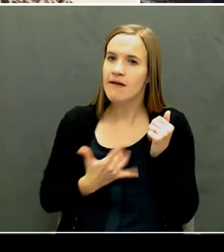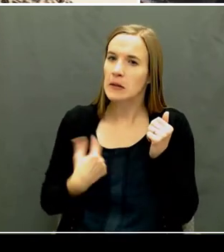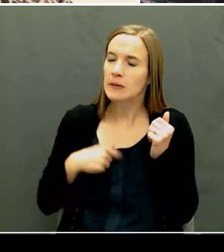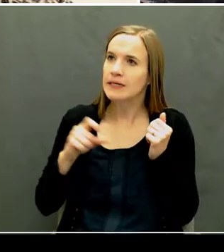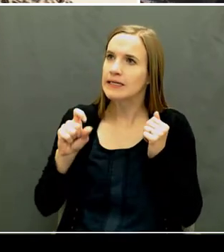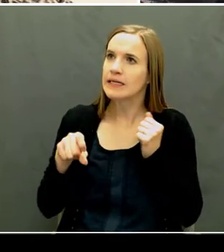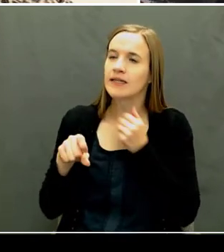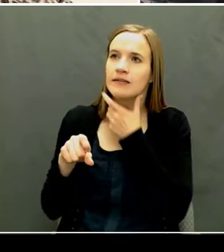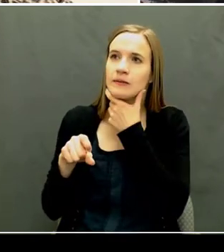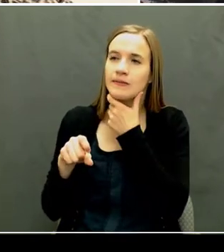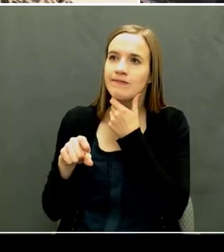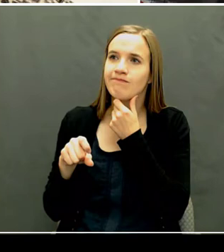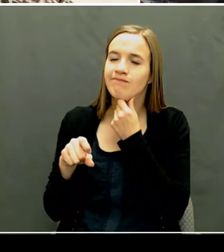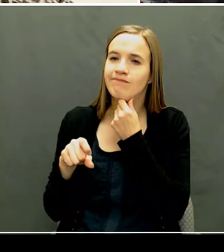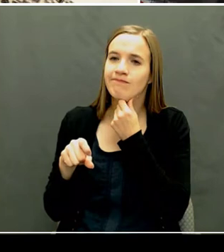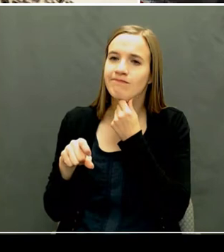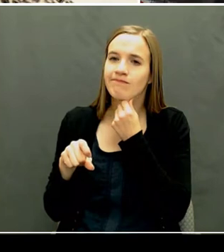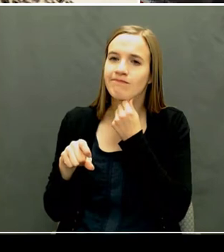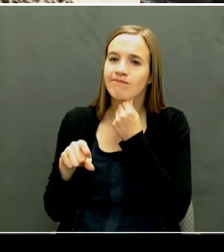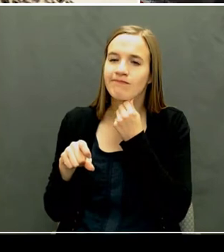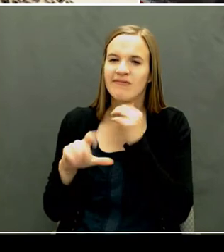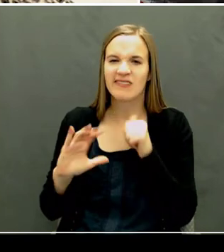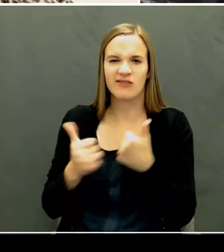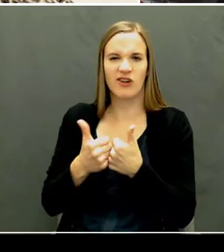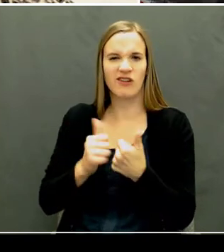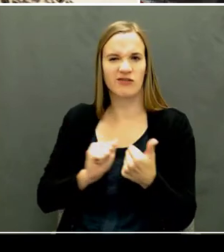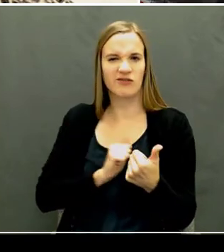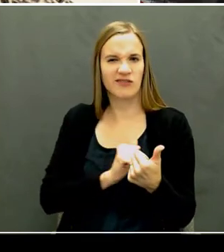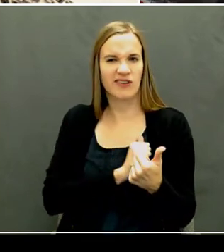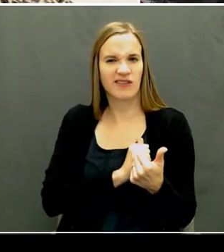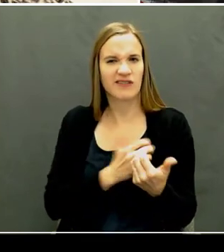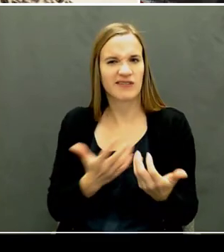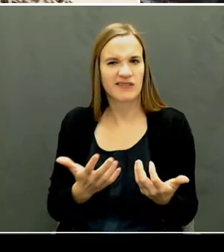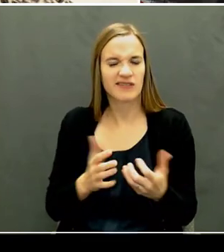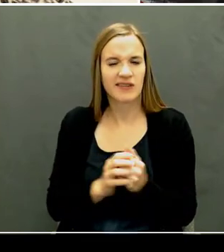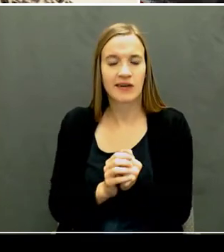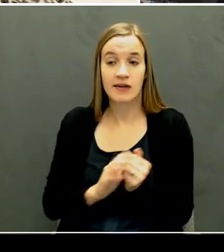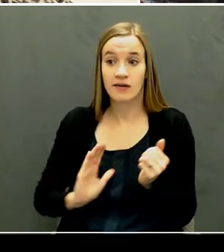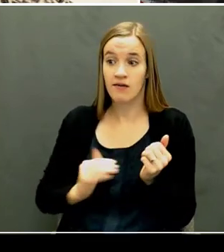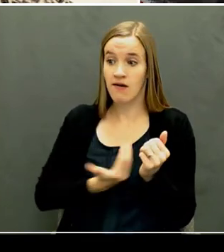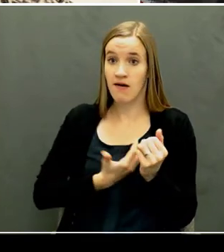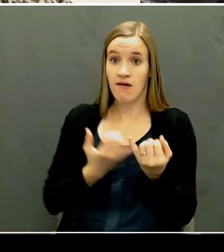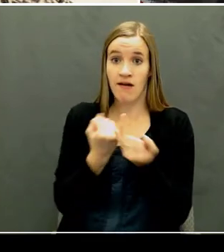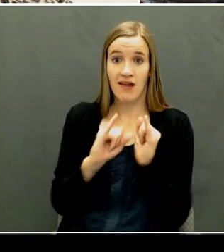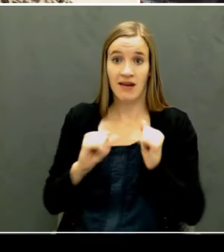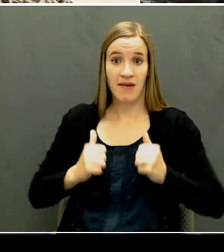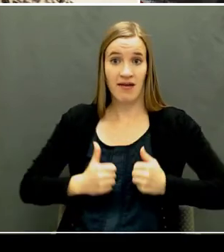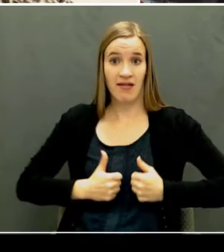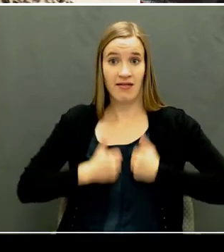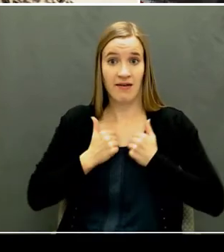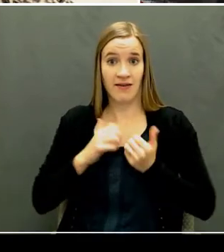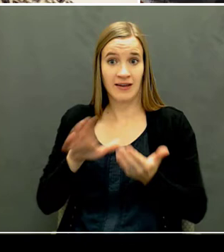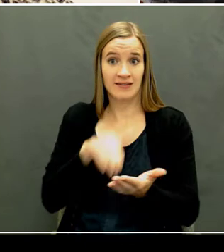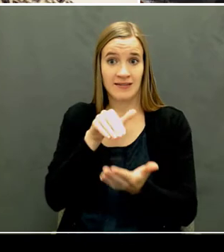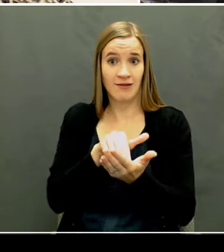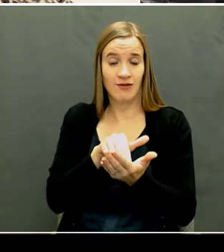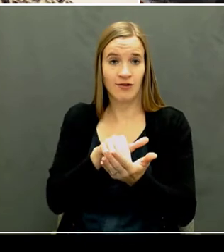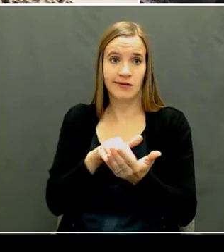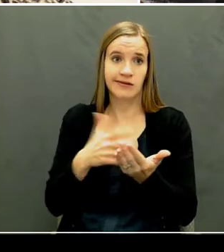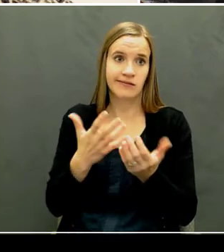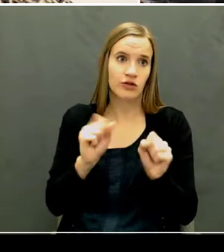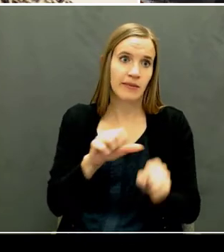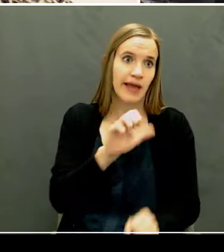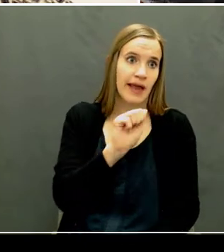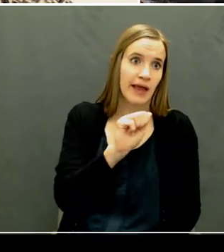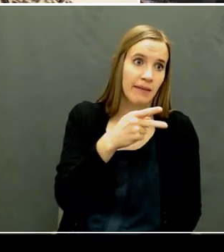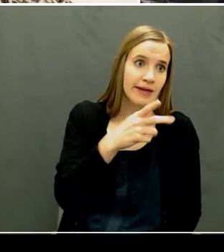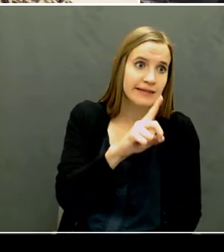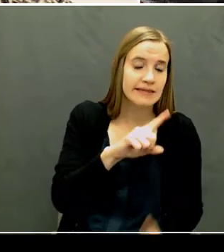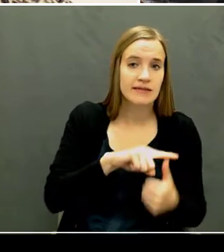our structures, you know, if you if you look at whether it's AAPD, or NCIL or I could go down the